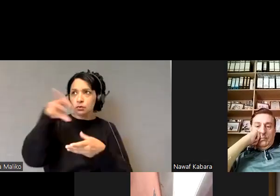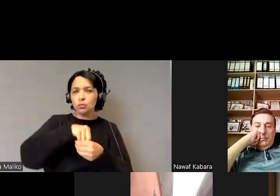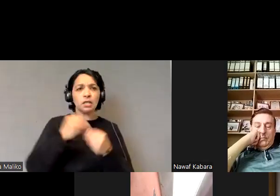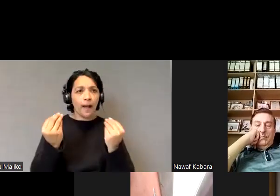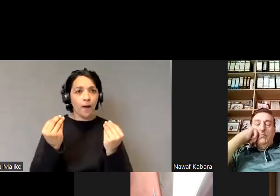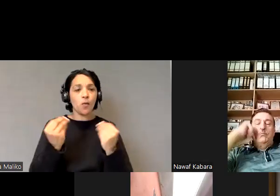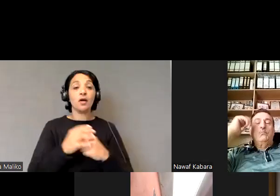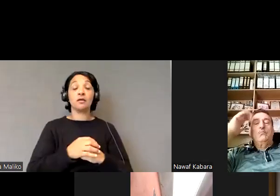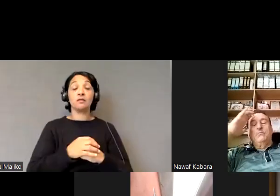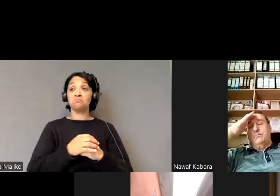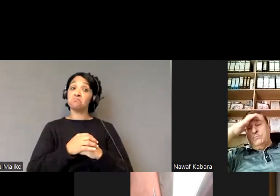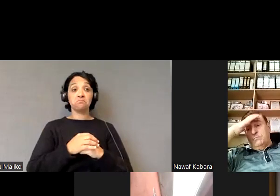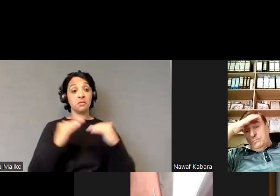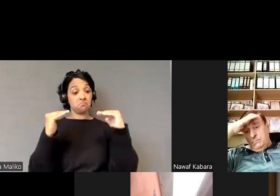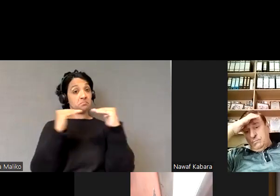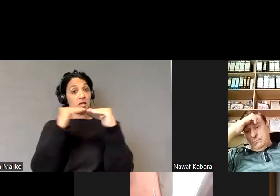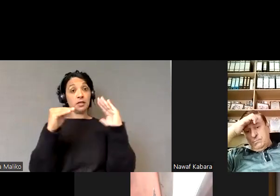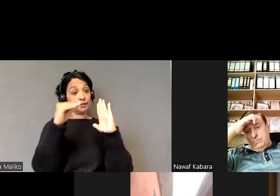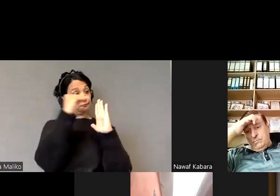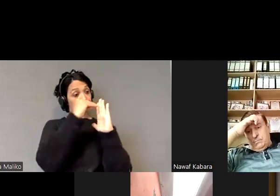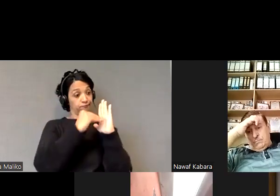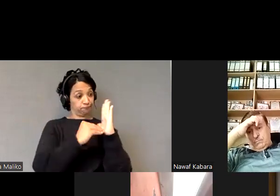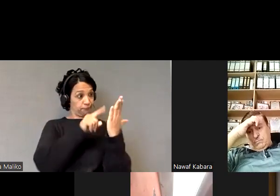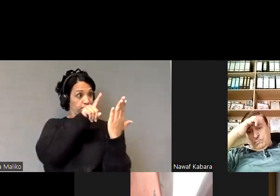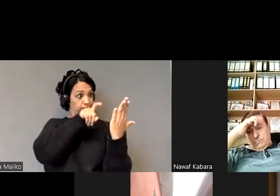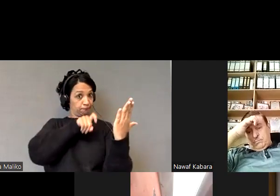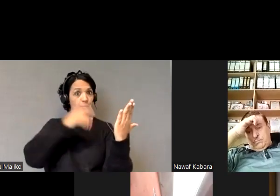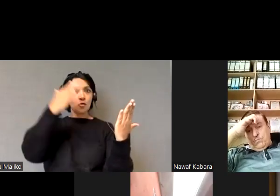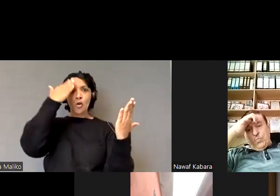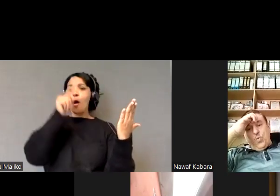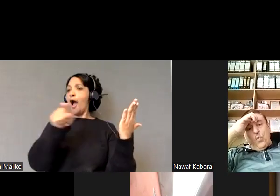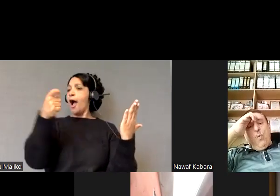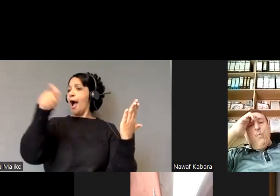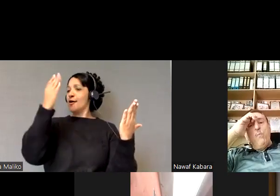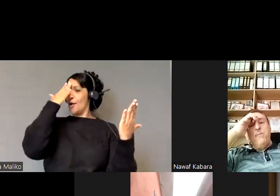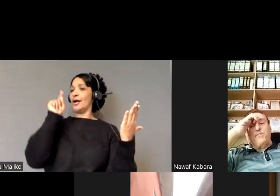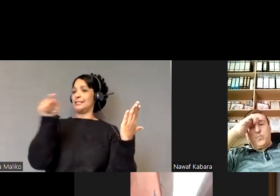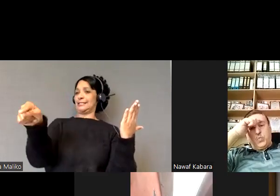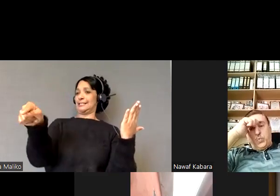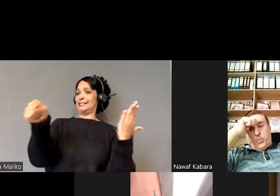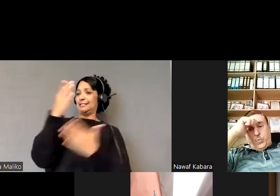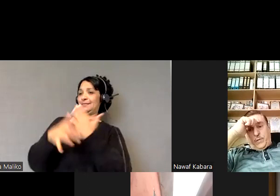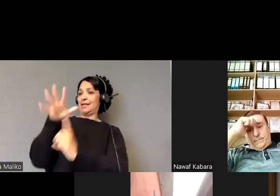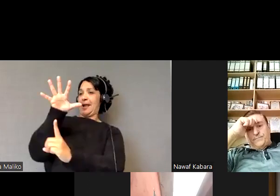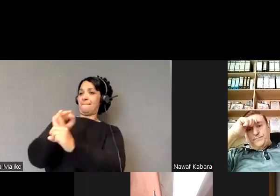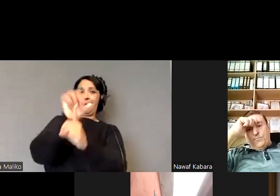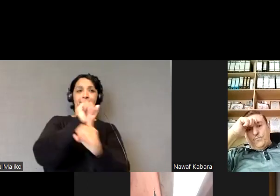There are no standardised questions in use to see who are persons with disabilities or what their needs are.